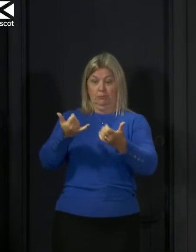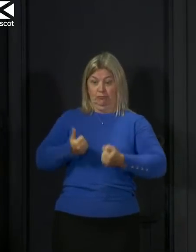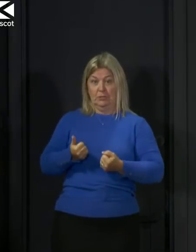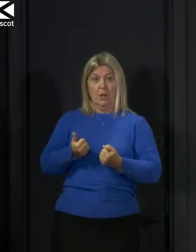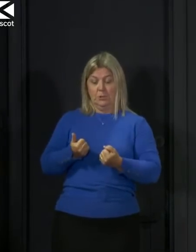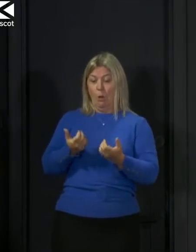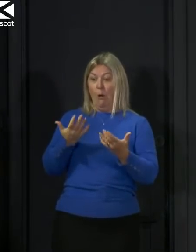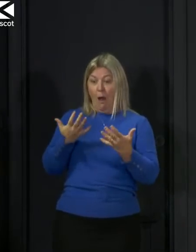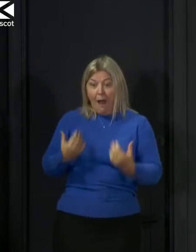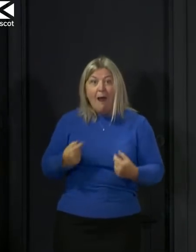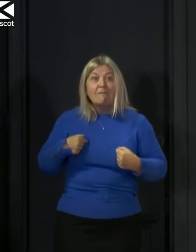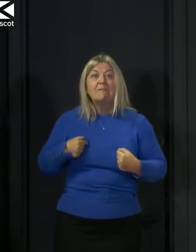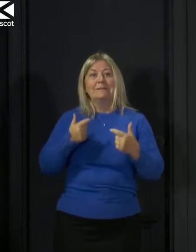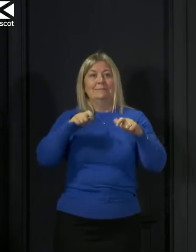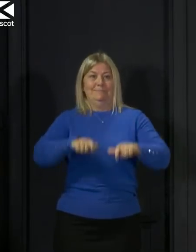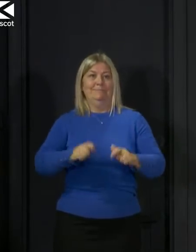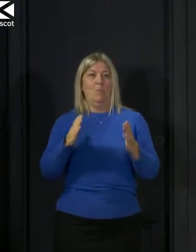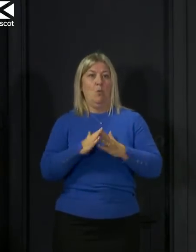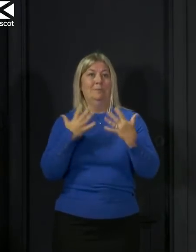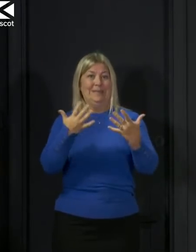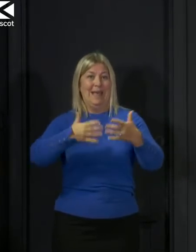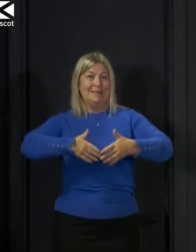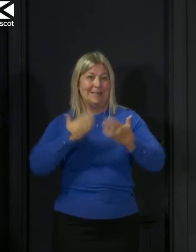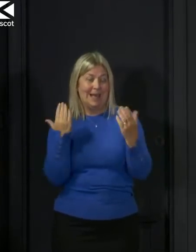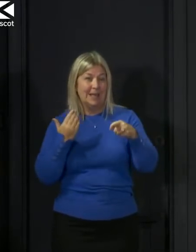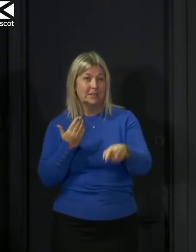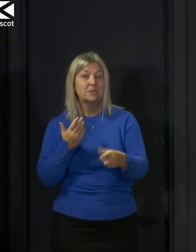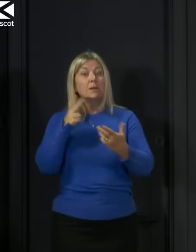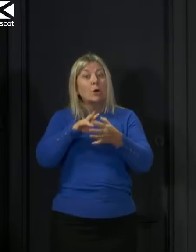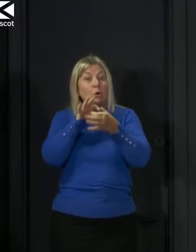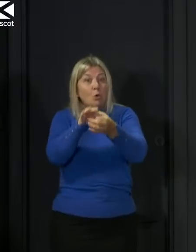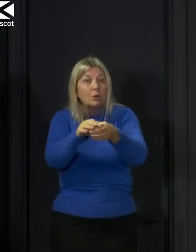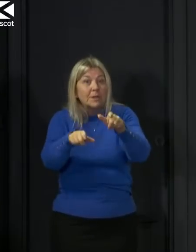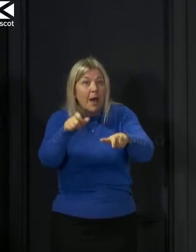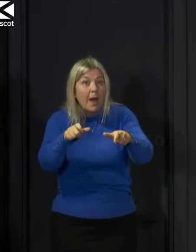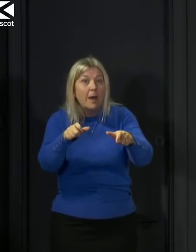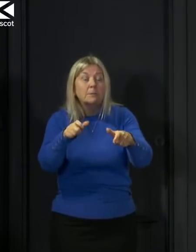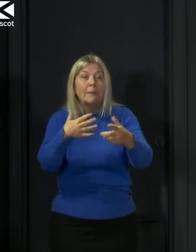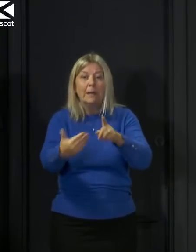If you are a contact of someone with COVID, you will be advised to self-isolate for 14 days,